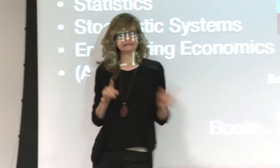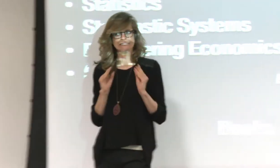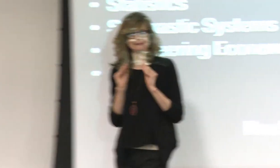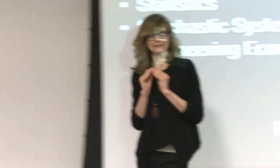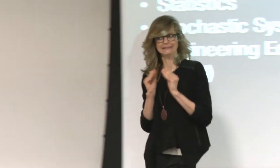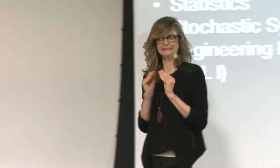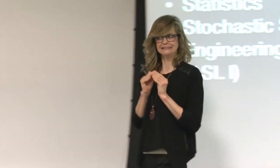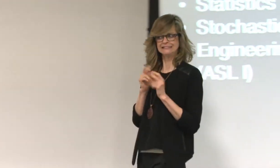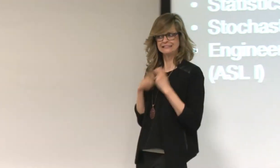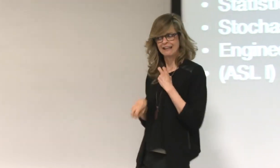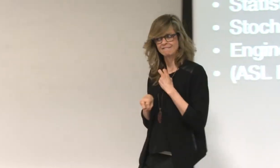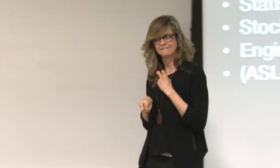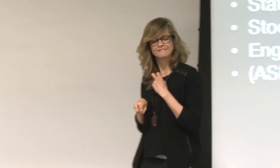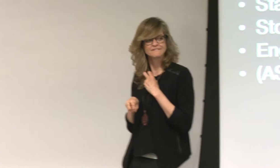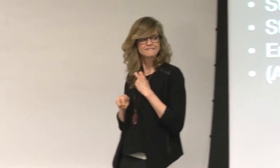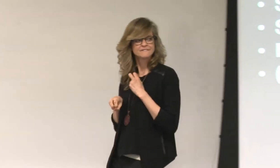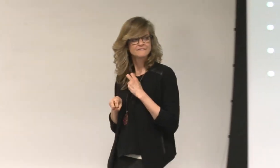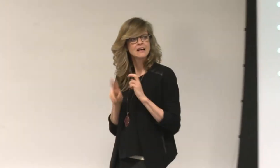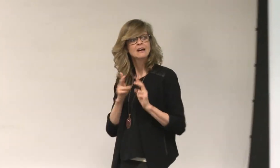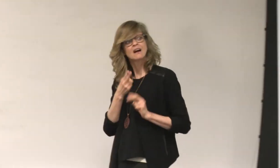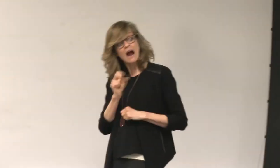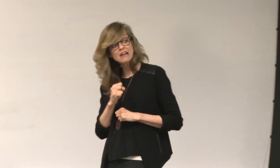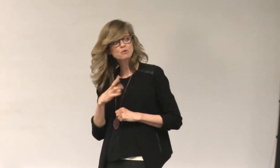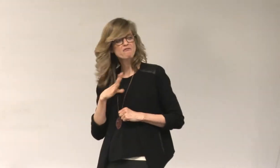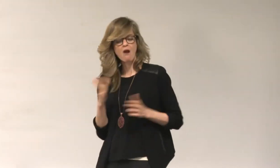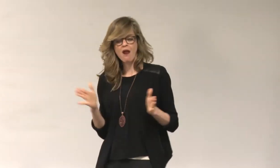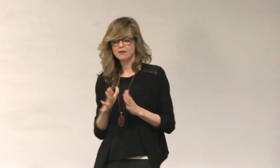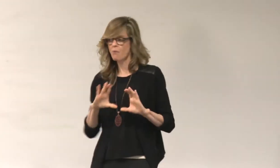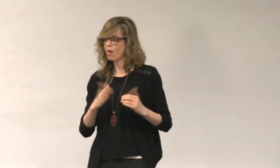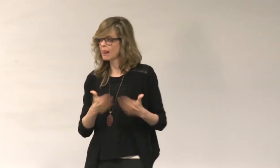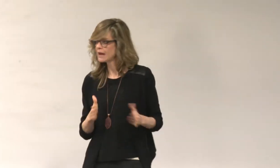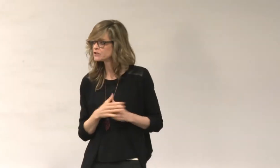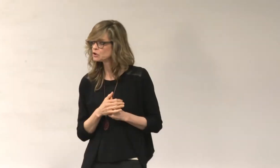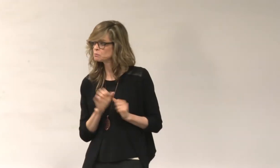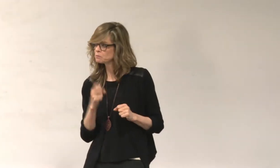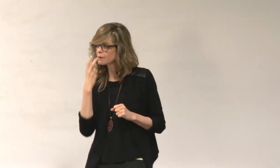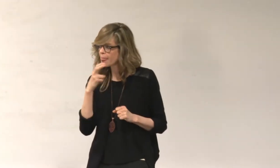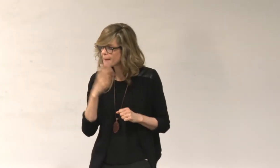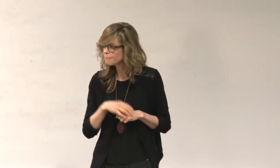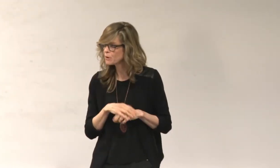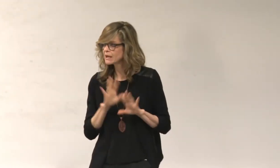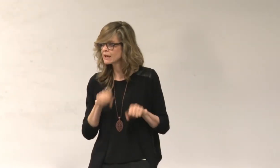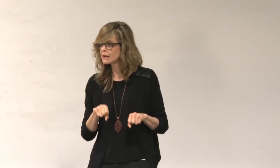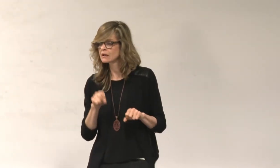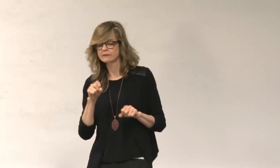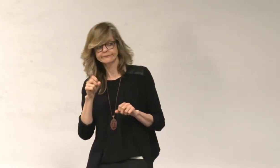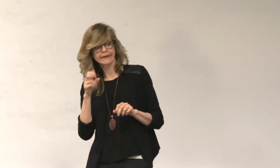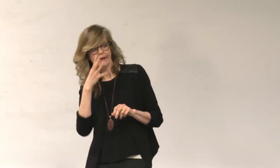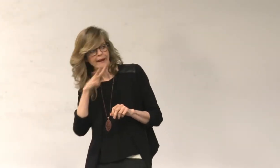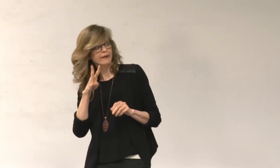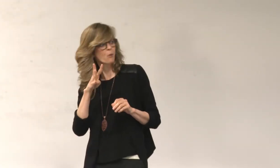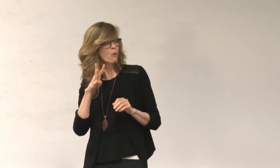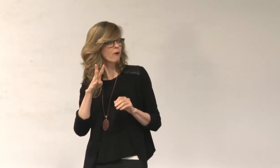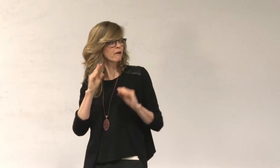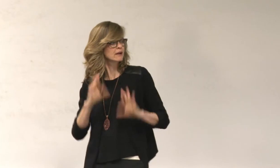STARTED TO RISE TOWARD THE PEOPLE SECTION A LITTLE BIT. WE HAD SMALL CLASSES. I WAS ABLE TO